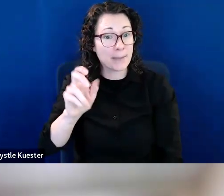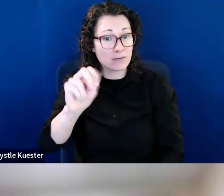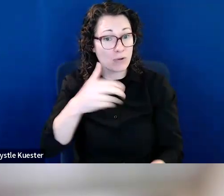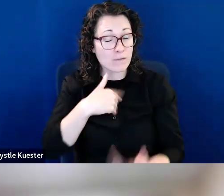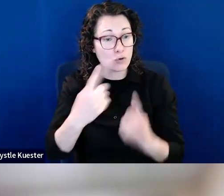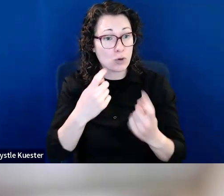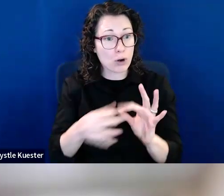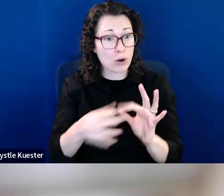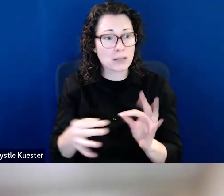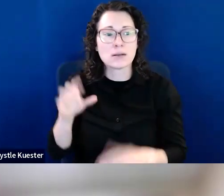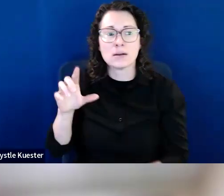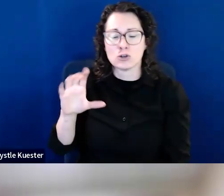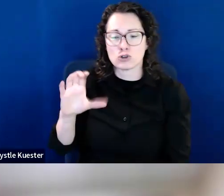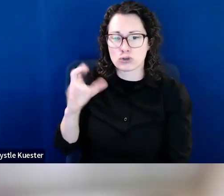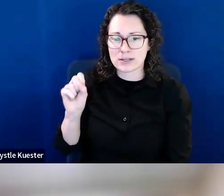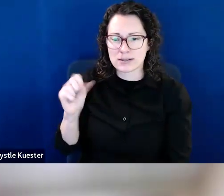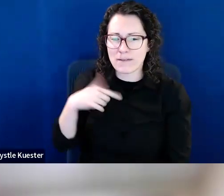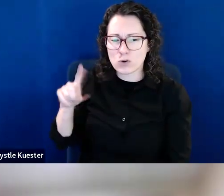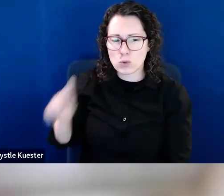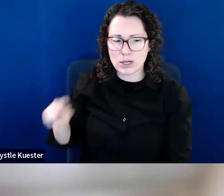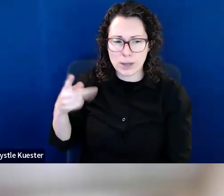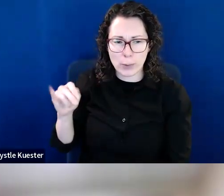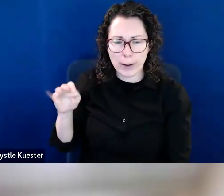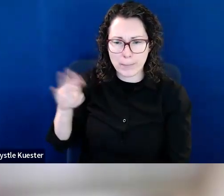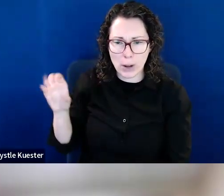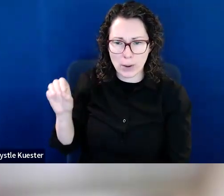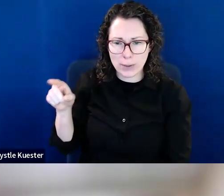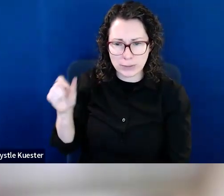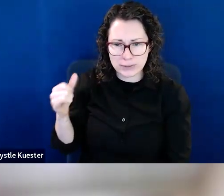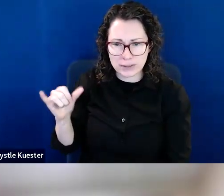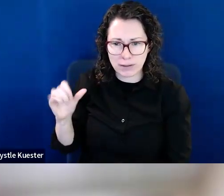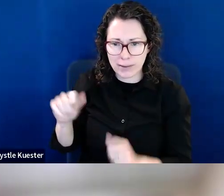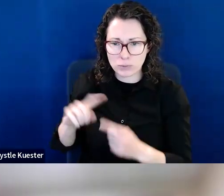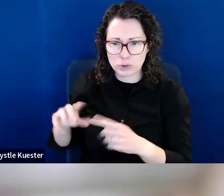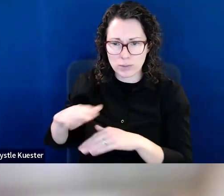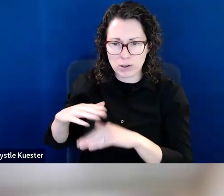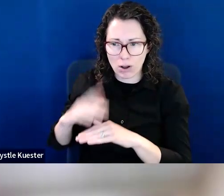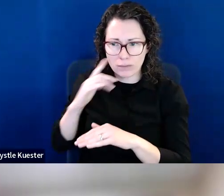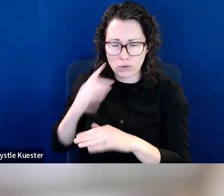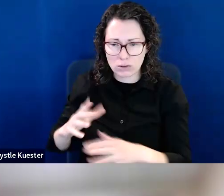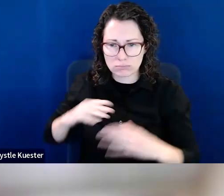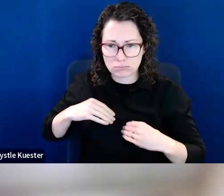I I had a question for Primo. Primo, are you still able to be on and take a question? You know,